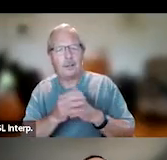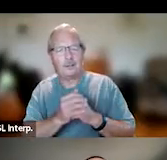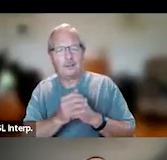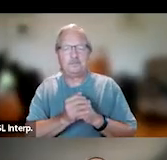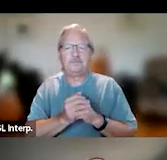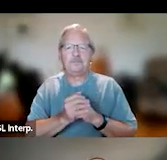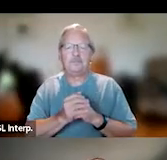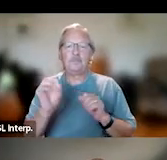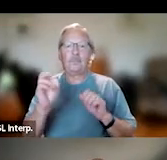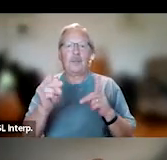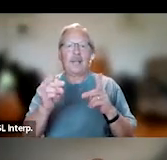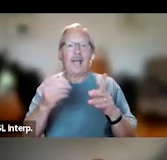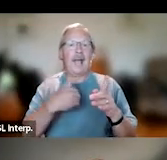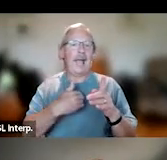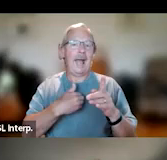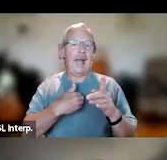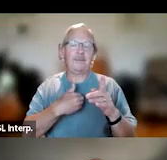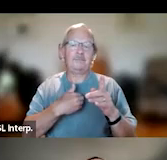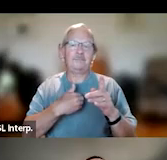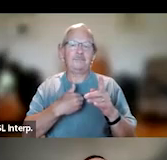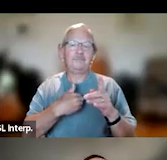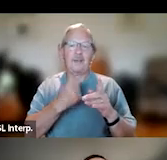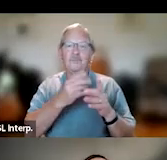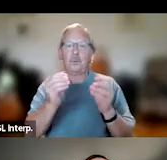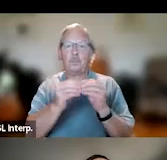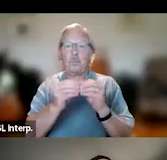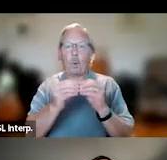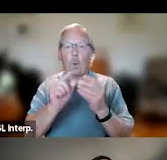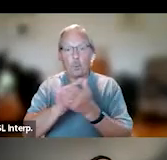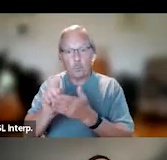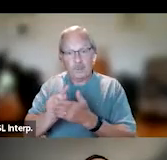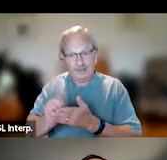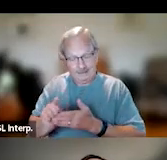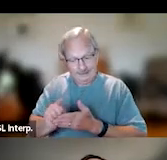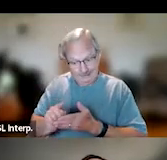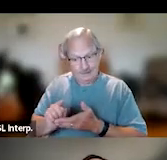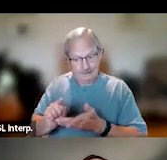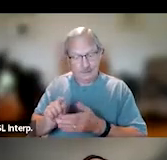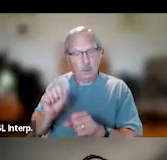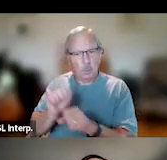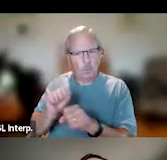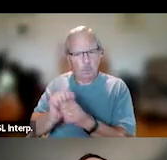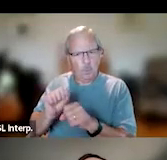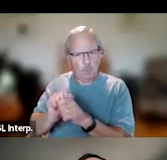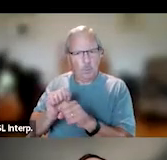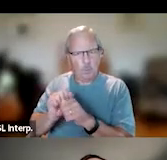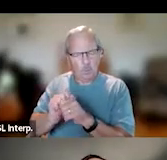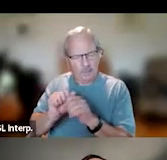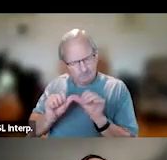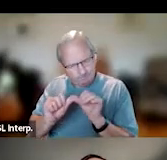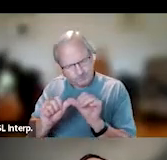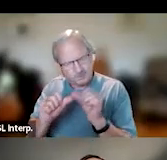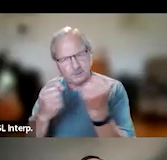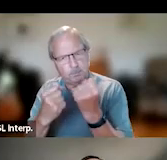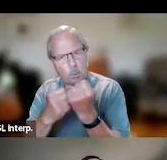All right, you guys have us for a couple more weeks, we will work our hardest to keep supporting you through that time and let us know